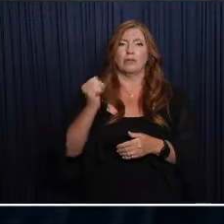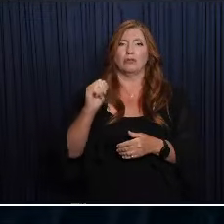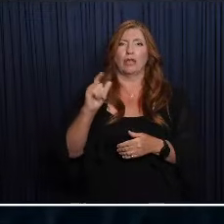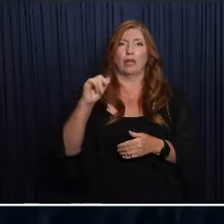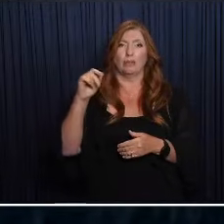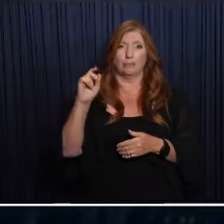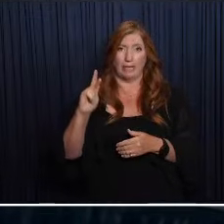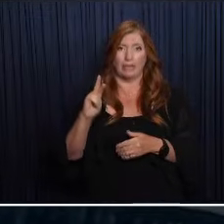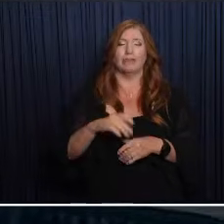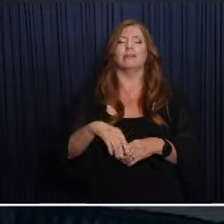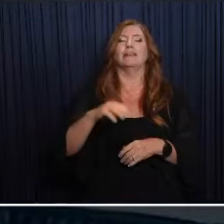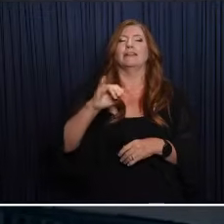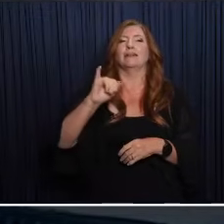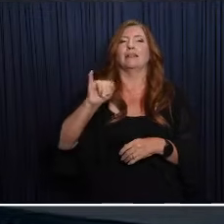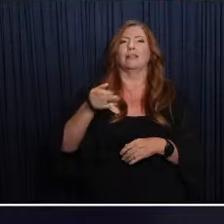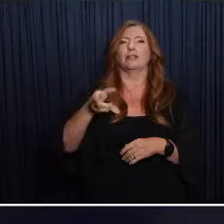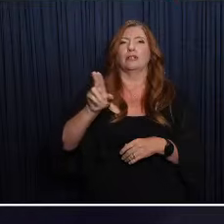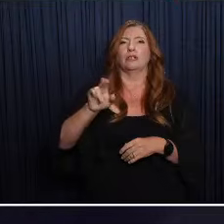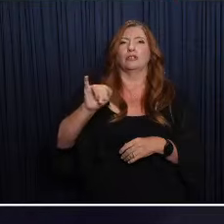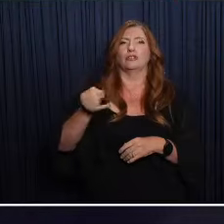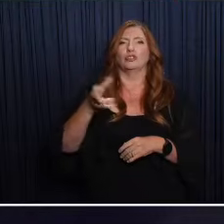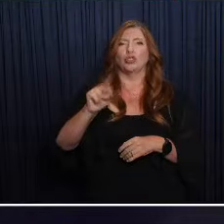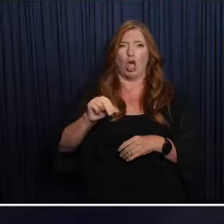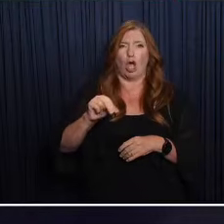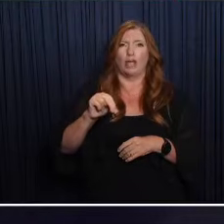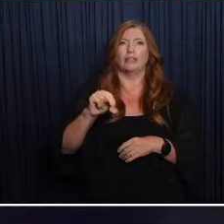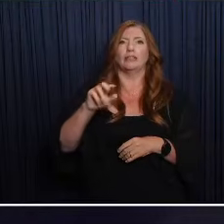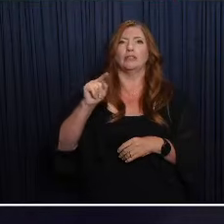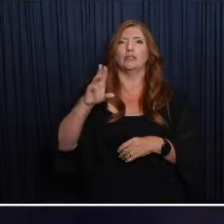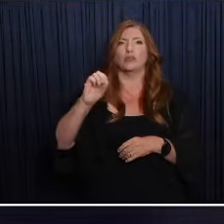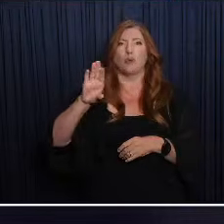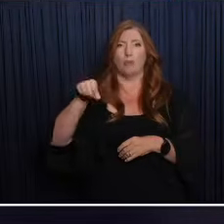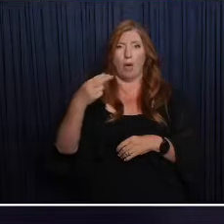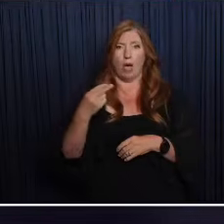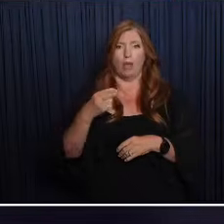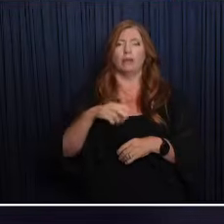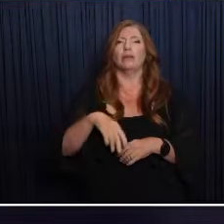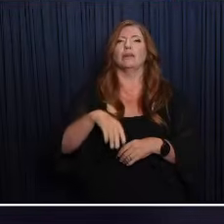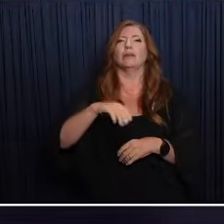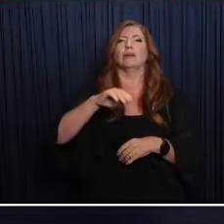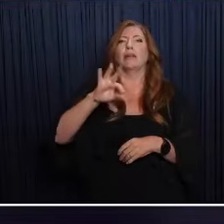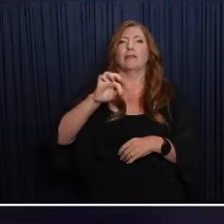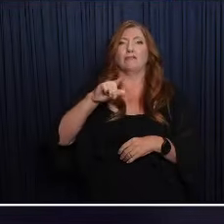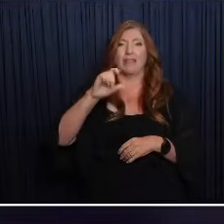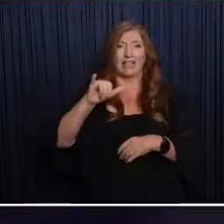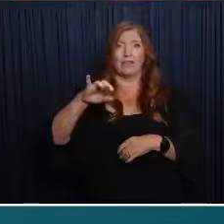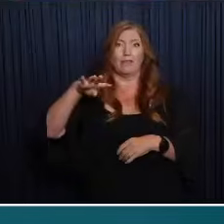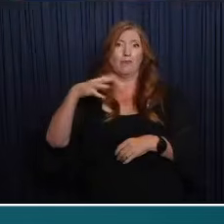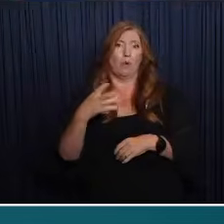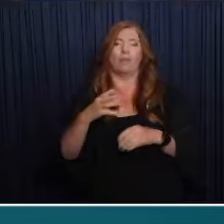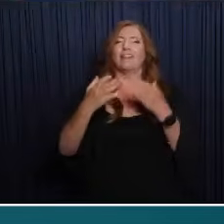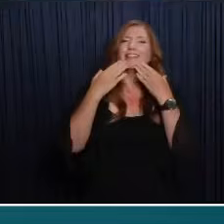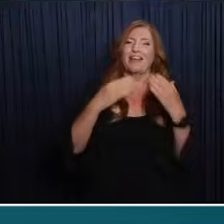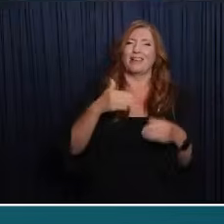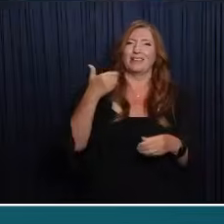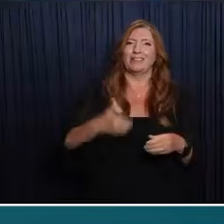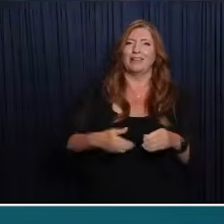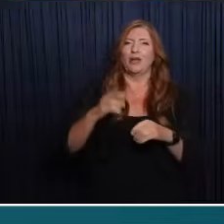CANDIDATES FOR THIS DEBATE,